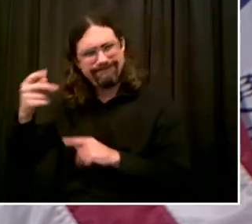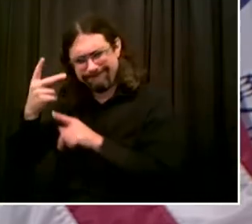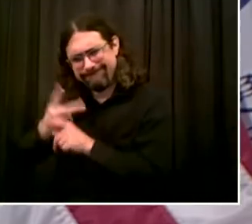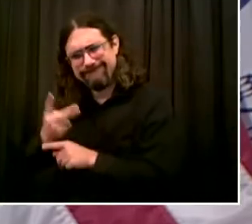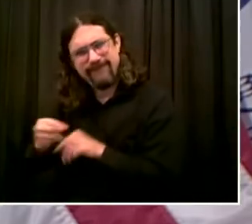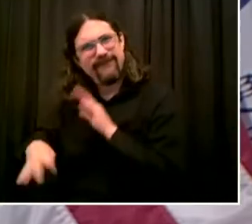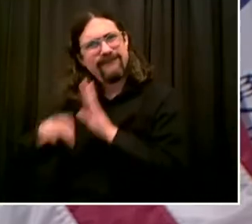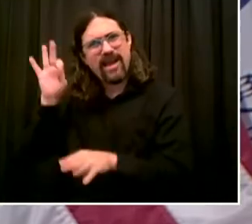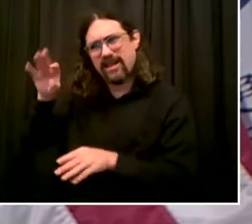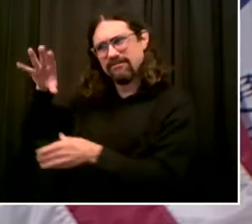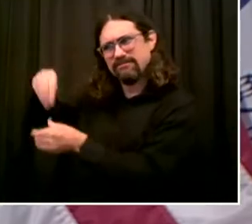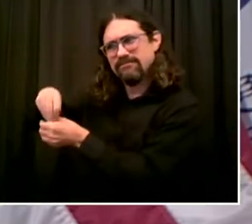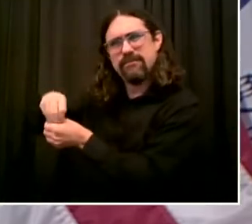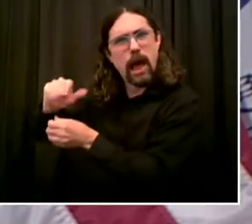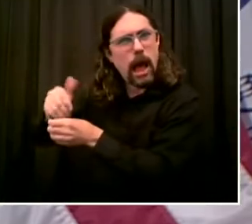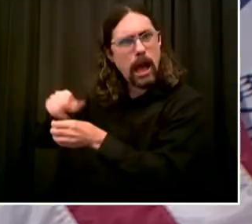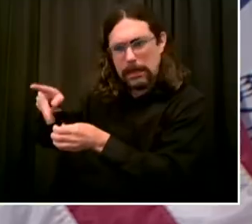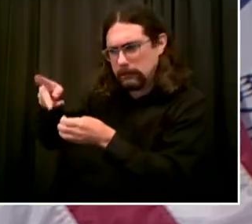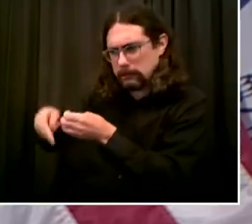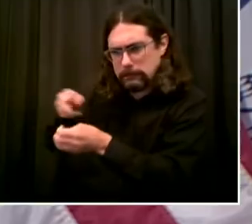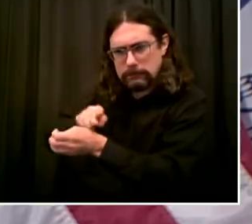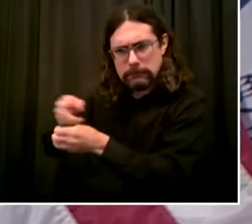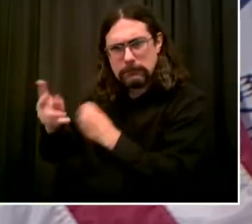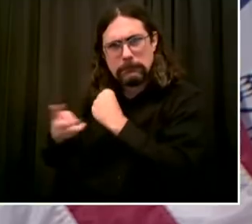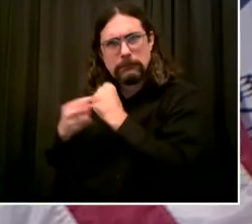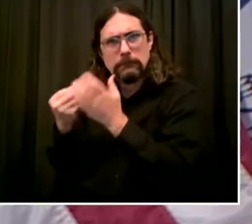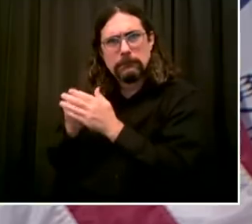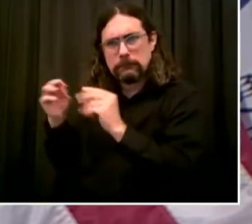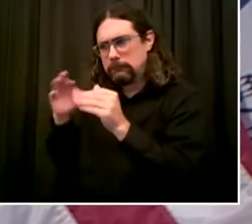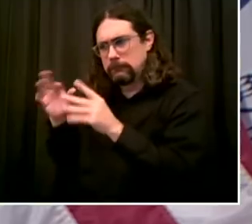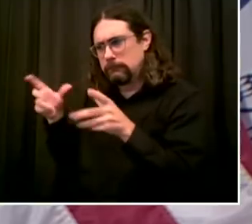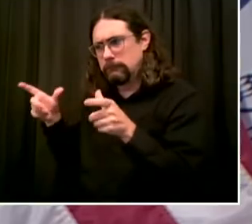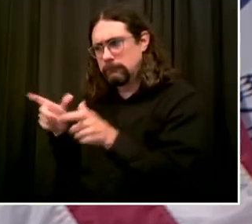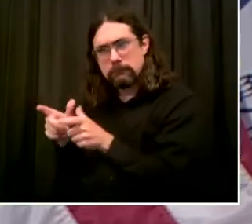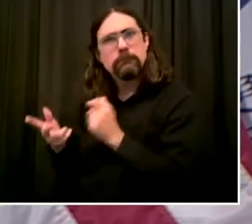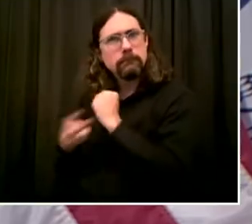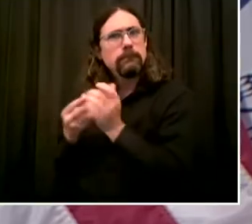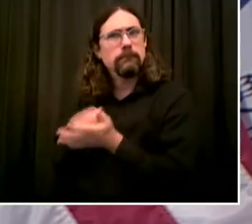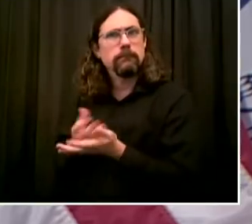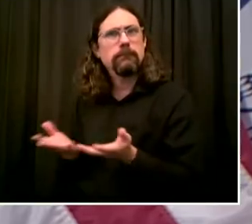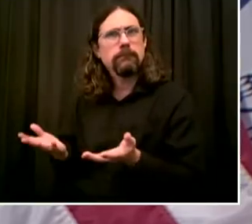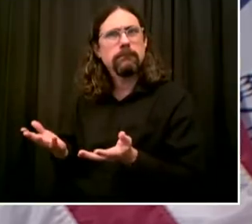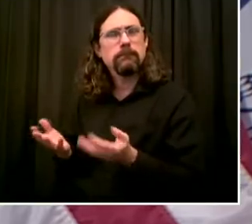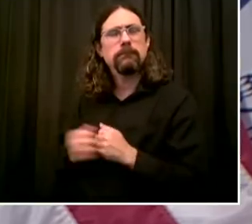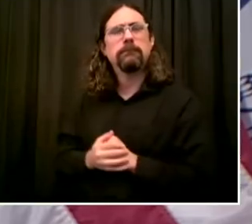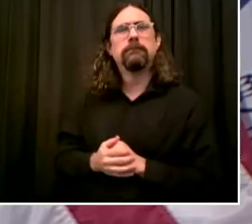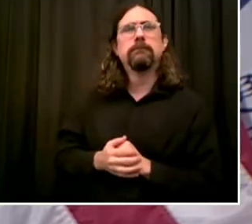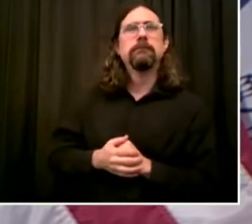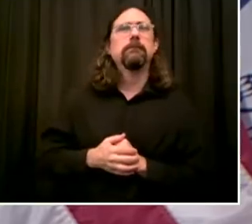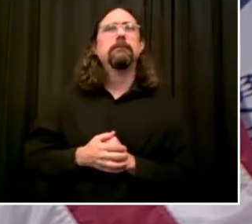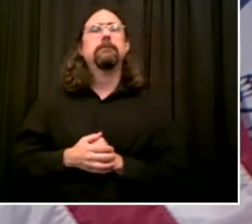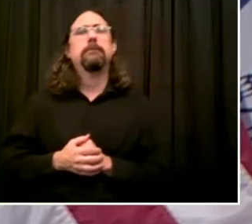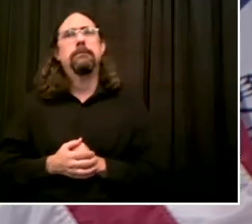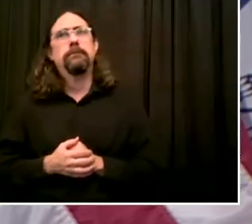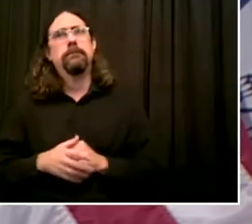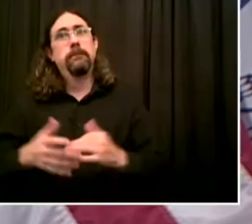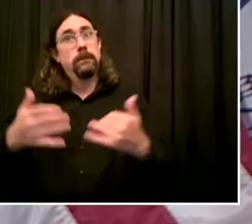THE NYPD. ITS IA WELL-RUN ORGANIZATION AND THEY ARE GOOD AT FINDING WAYS TO MAKE TINHGS HAPEPN AND FINDING WAYS TO BE AS EFFICIENT